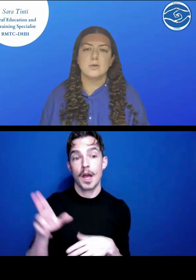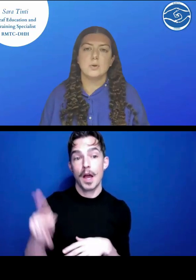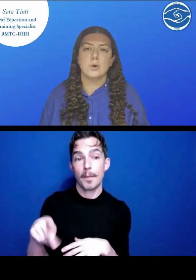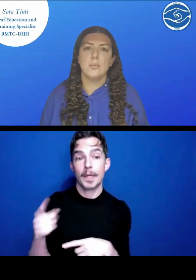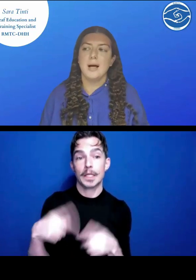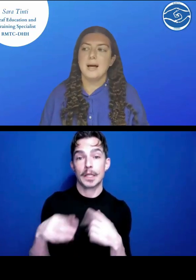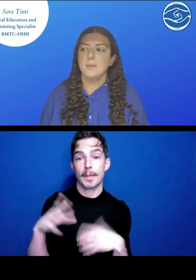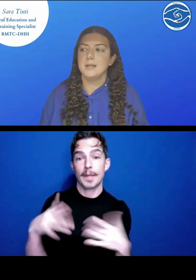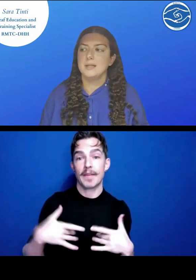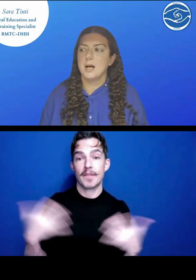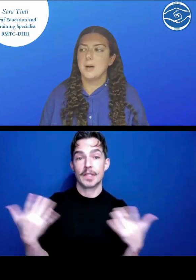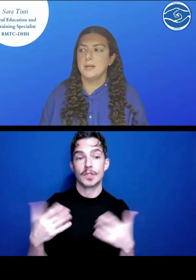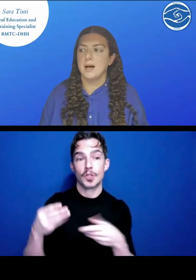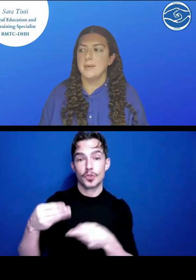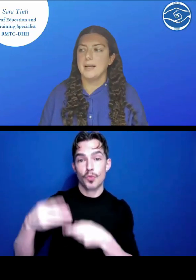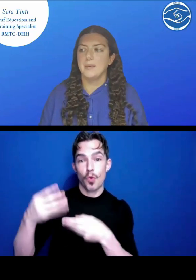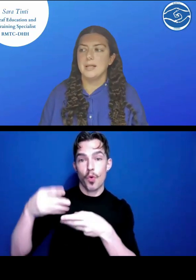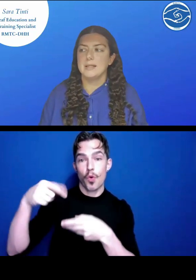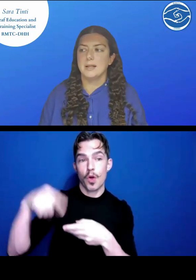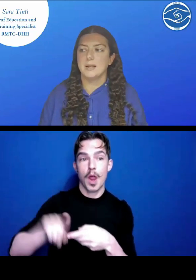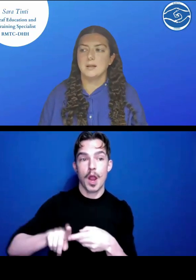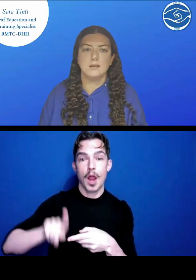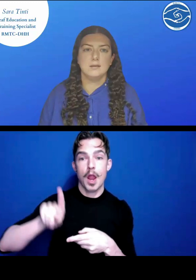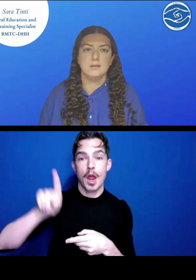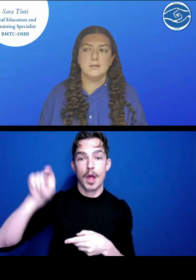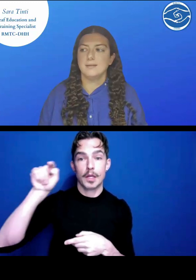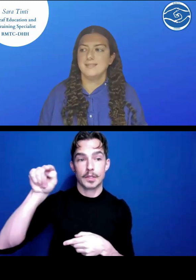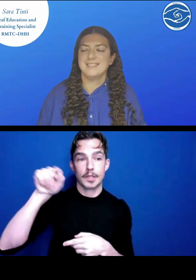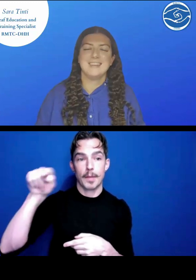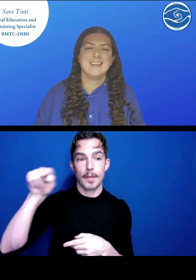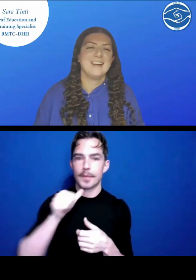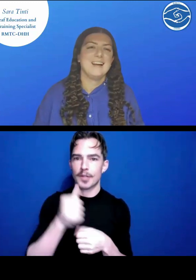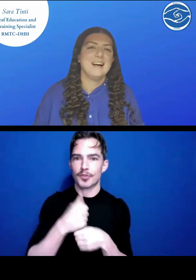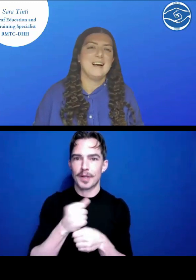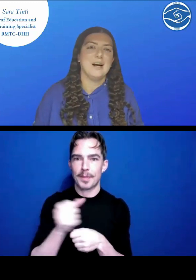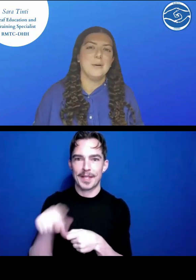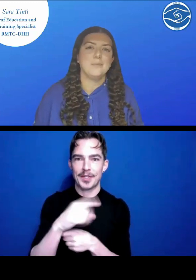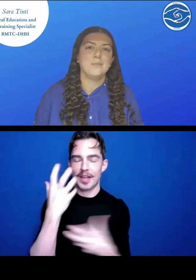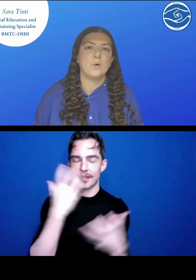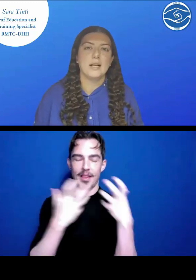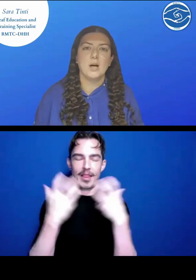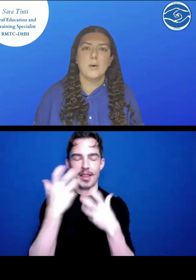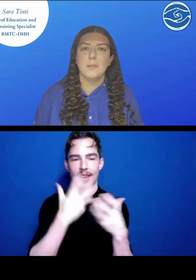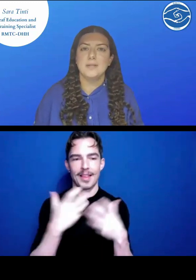if we could scroll back up to the top, not make anybody sick. We're going to go